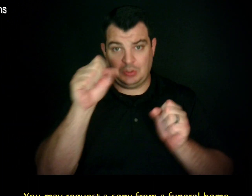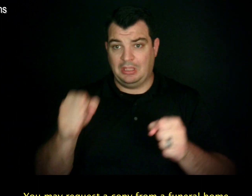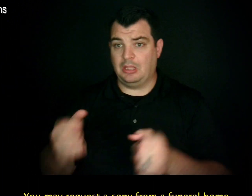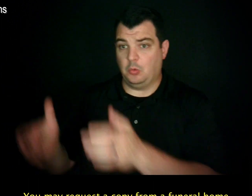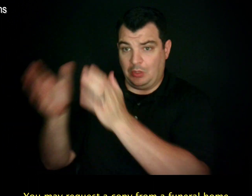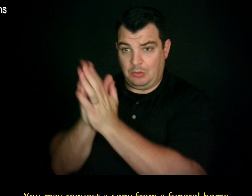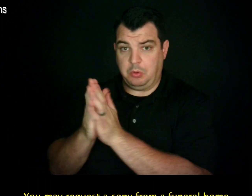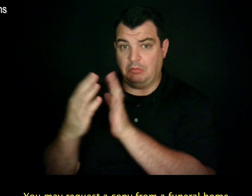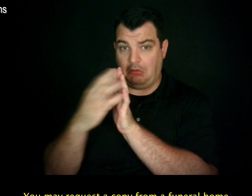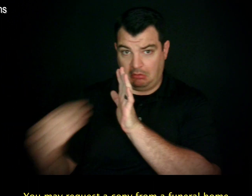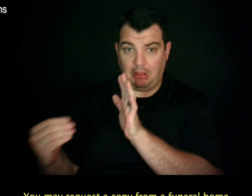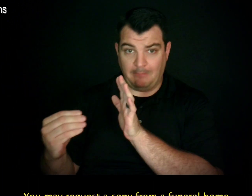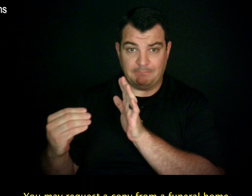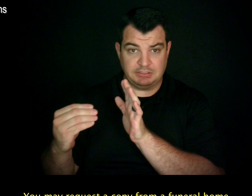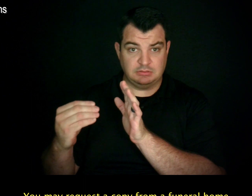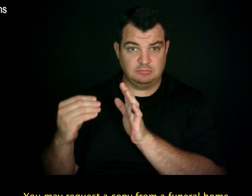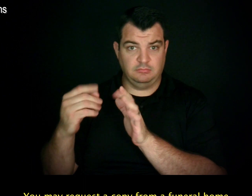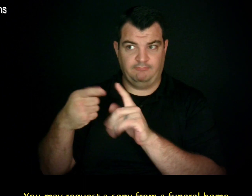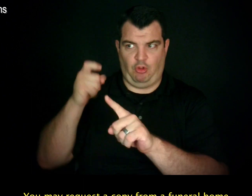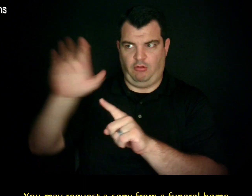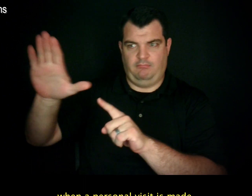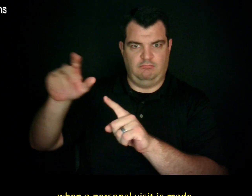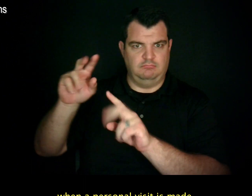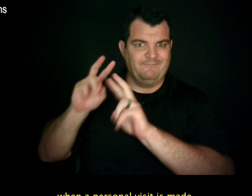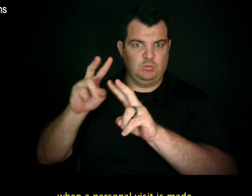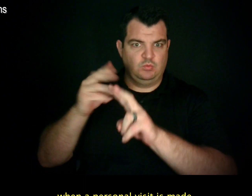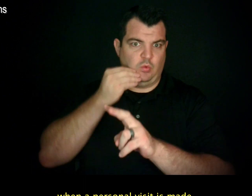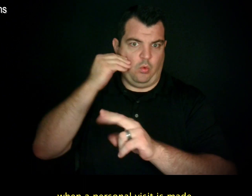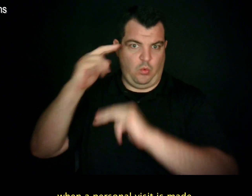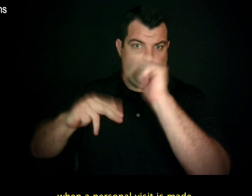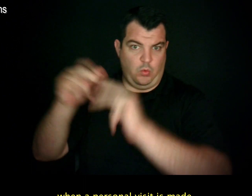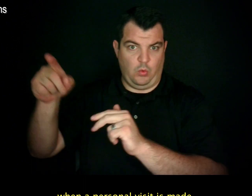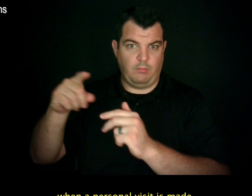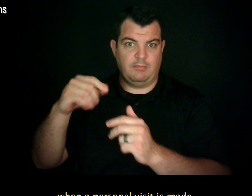You may request a copy from a funeral home when a personal visit is made.